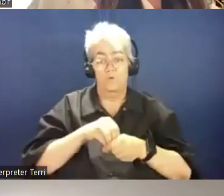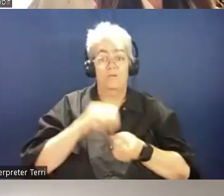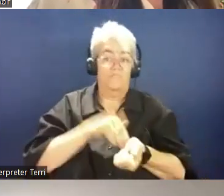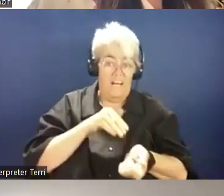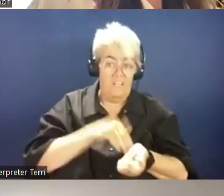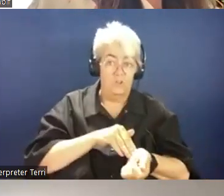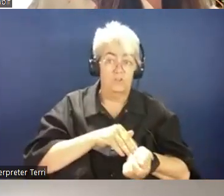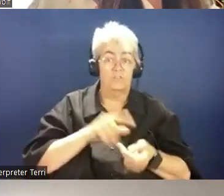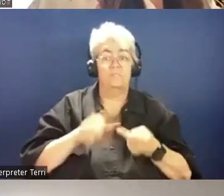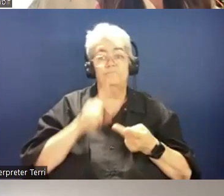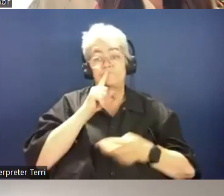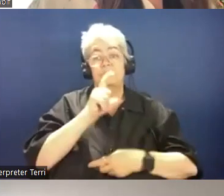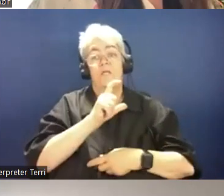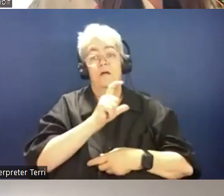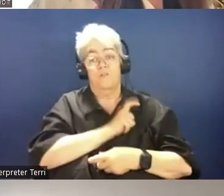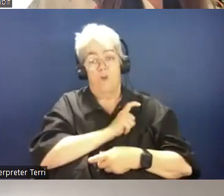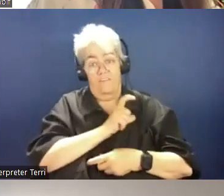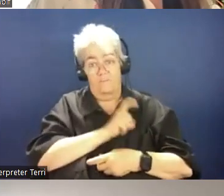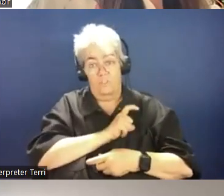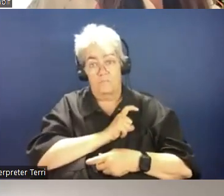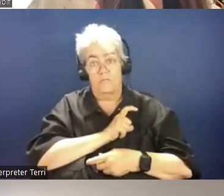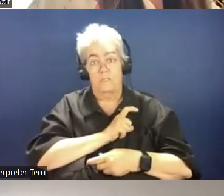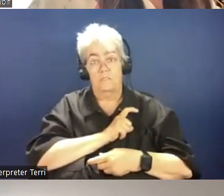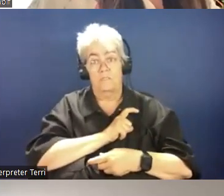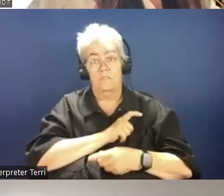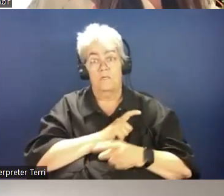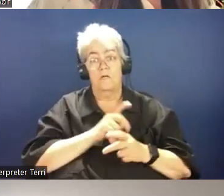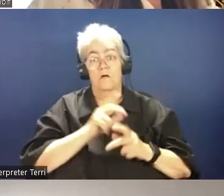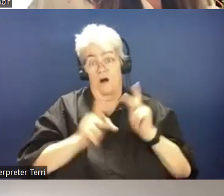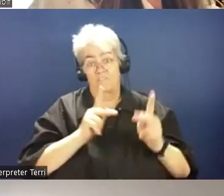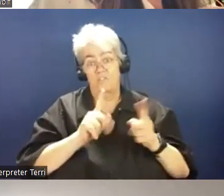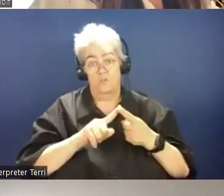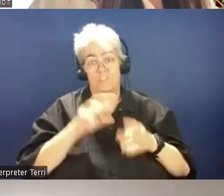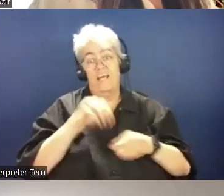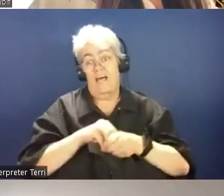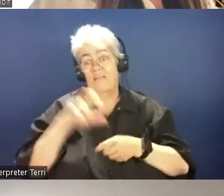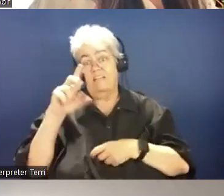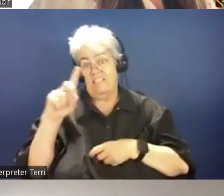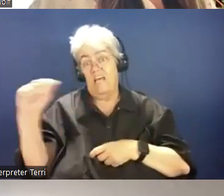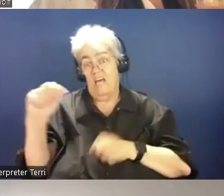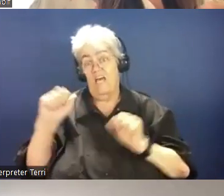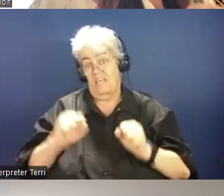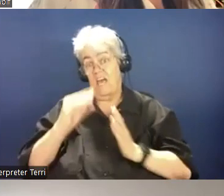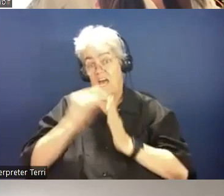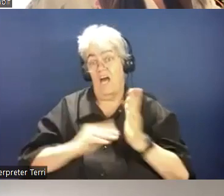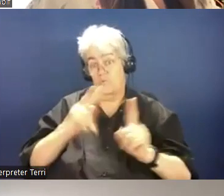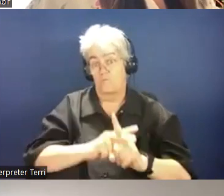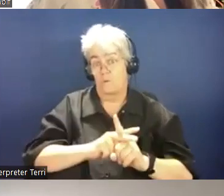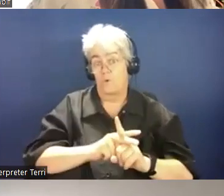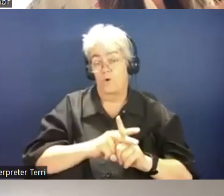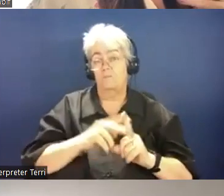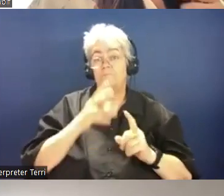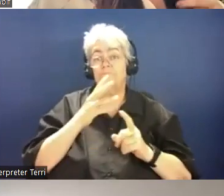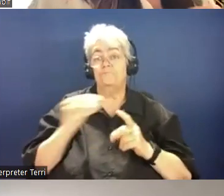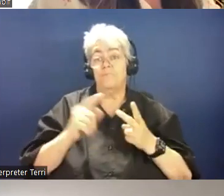of law enforcement officers, including DAs. And it increased and created a definition